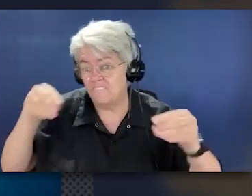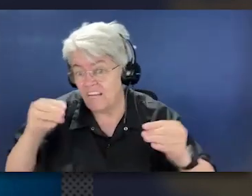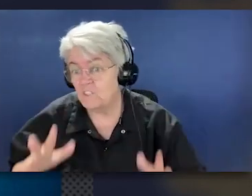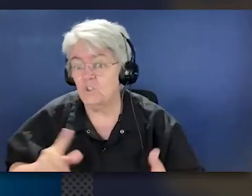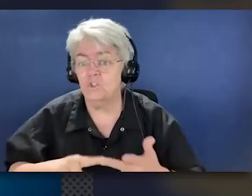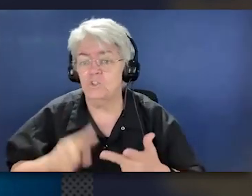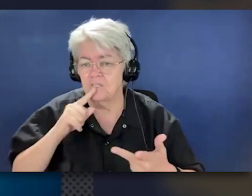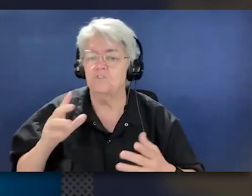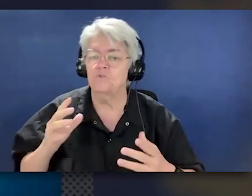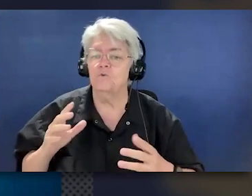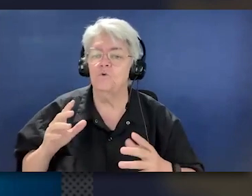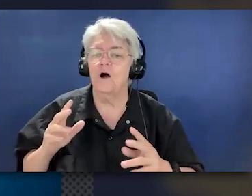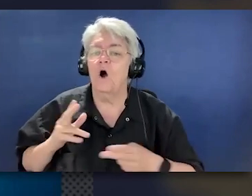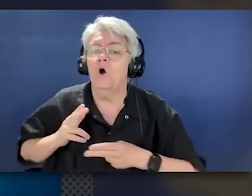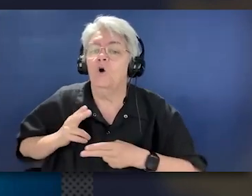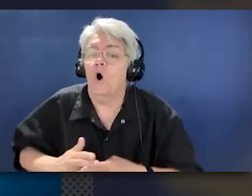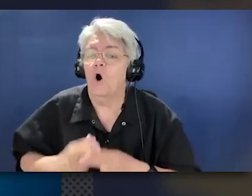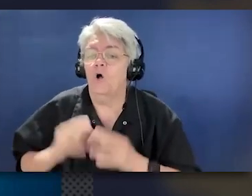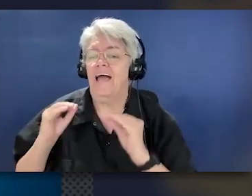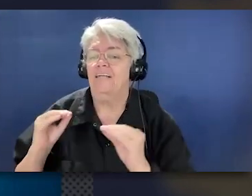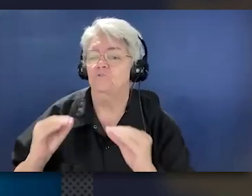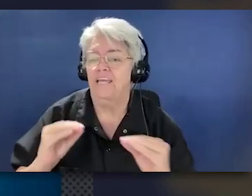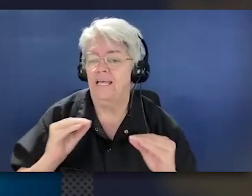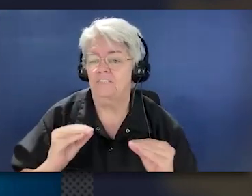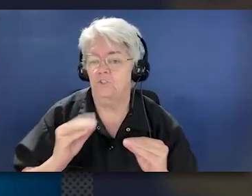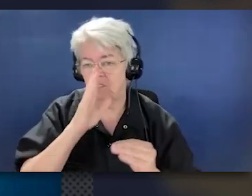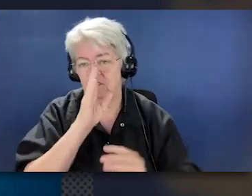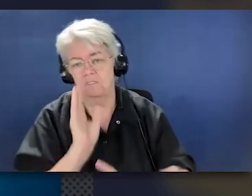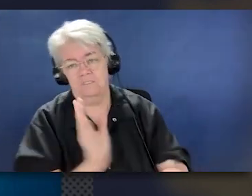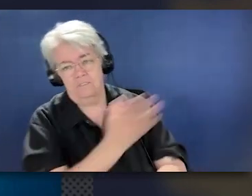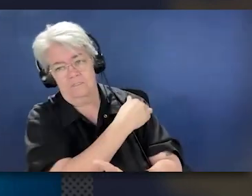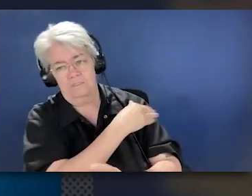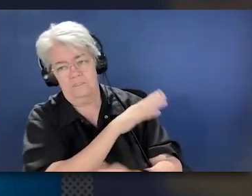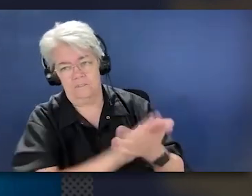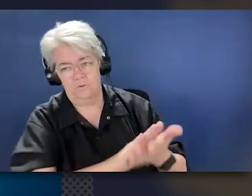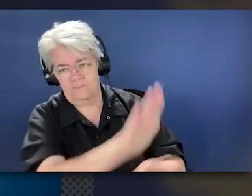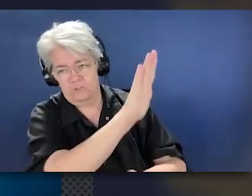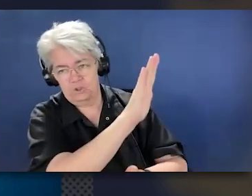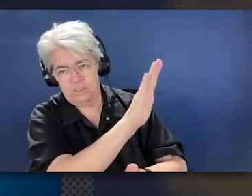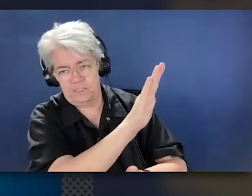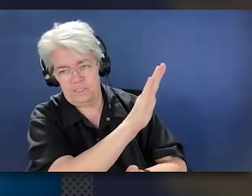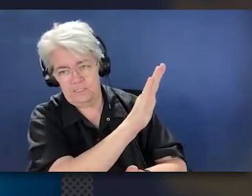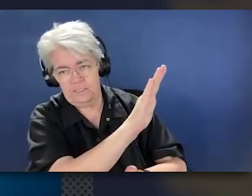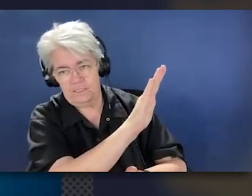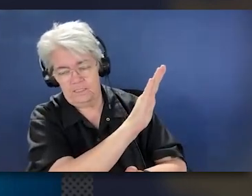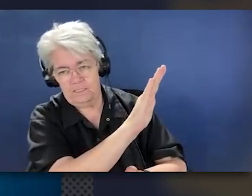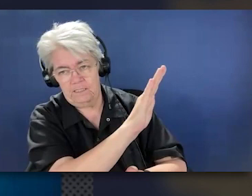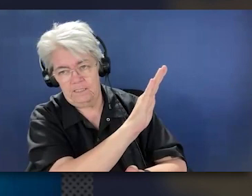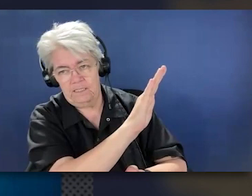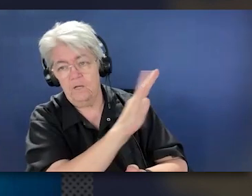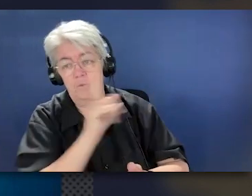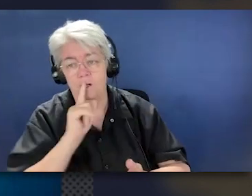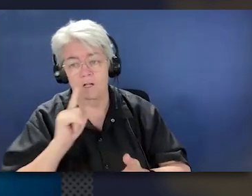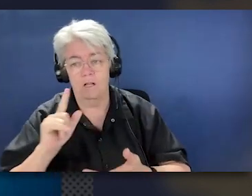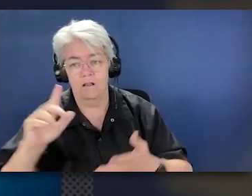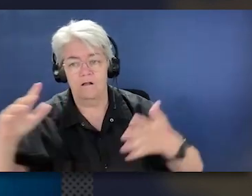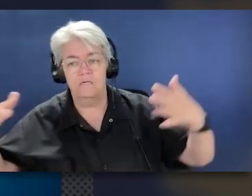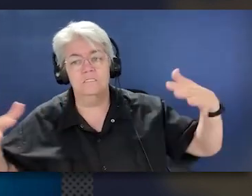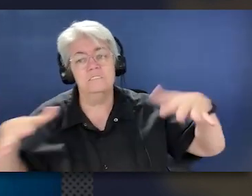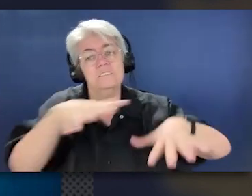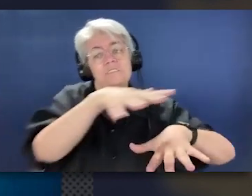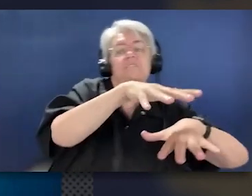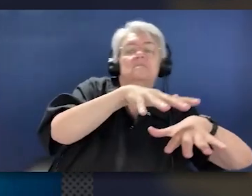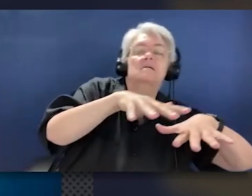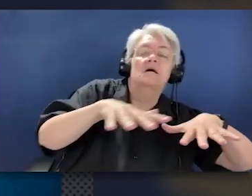education as opposed to institutions. So I do think that there is a level of existential